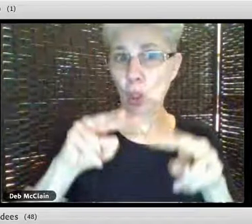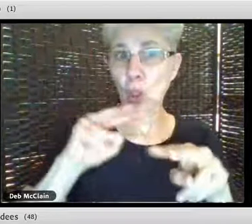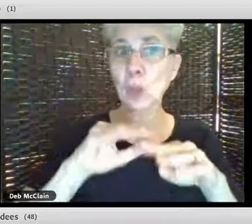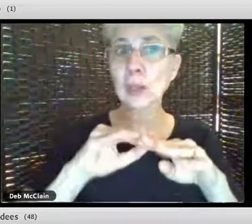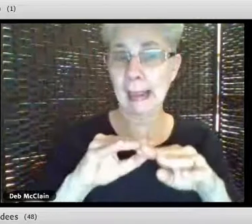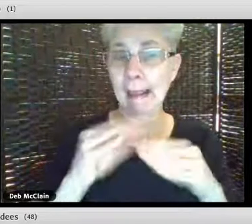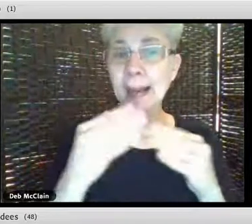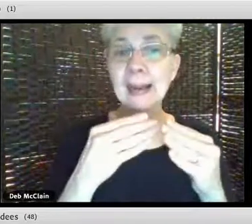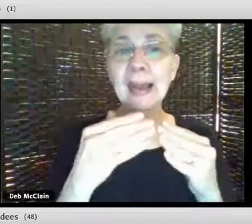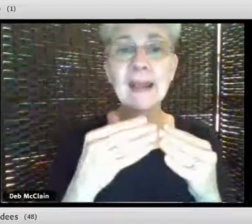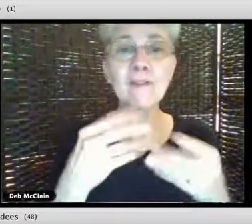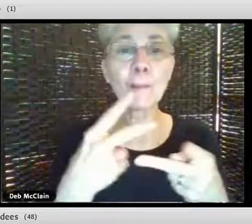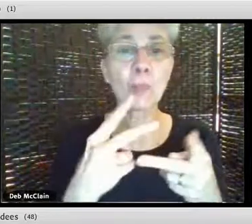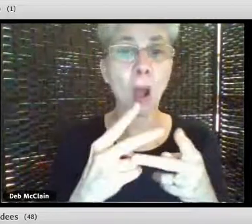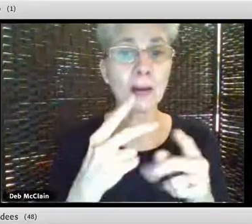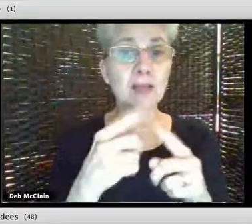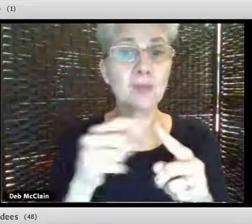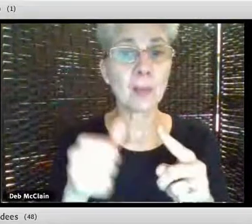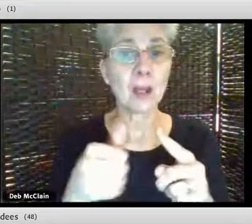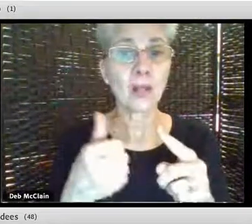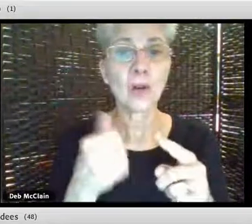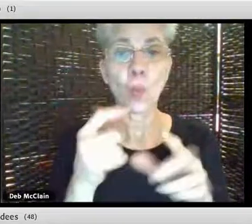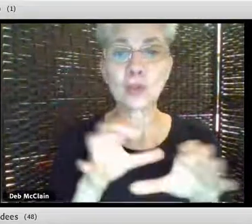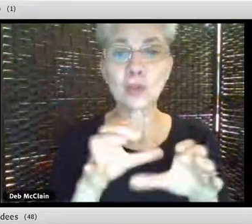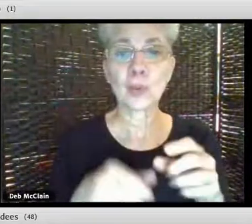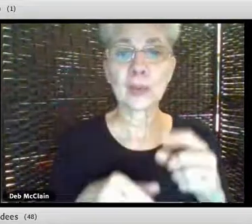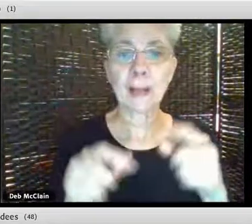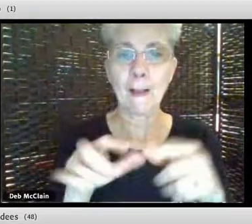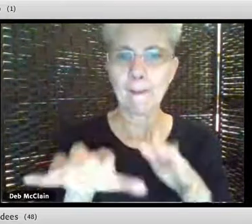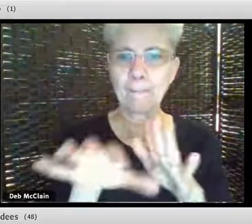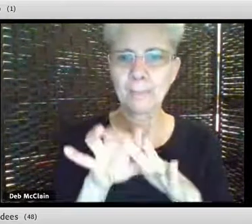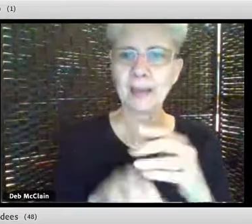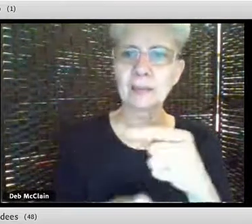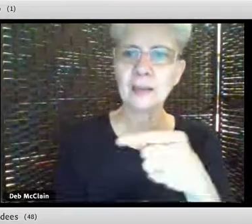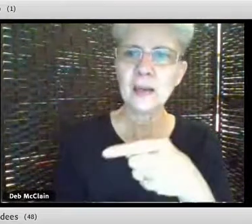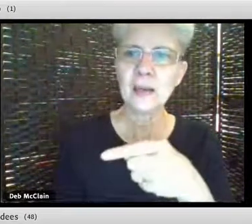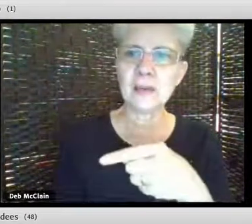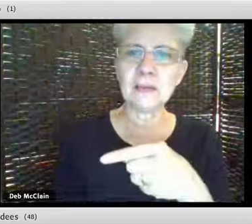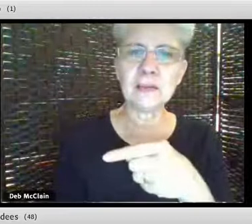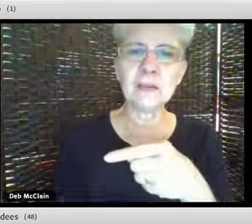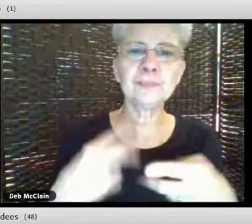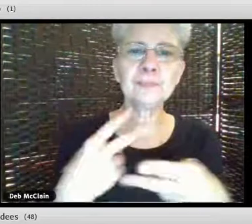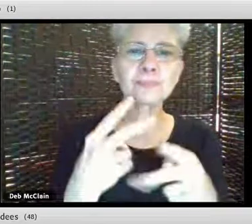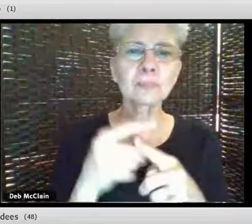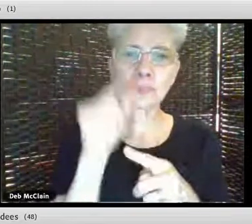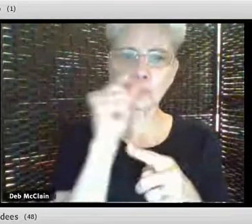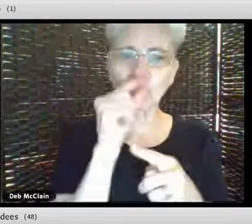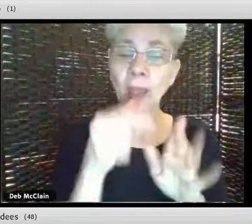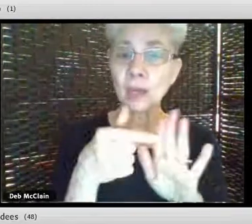but if you wanted to look at even more products from Google, all you have to do is click on even more products from Google, and it'll take you to that screen